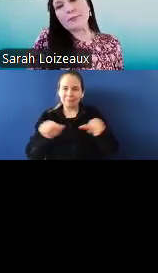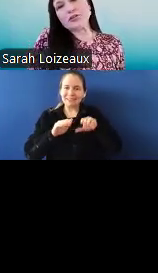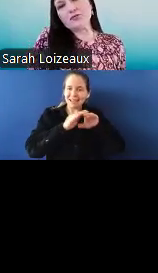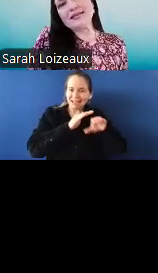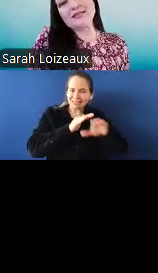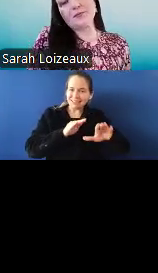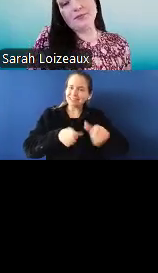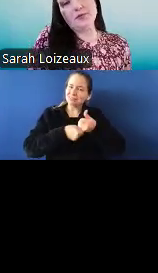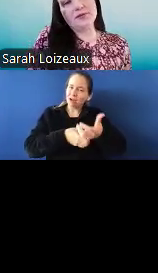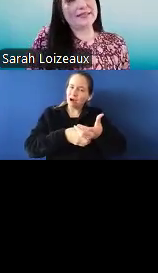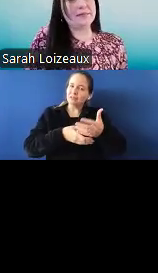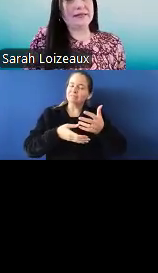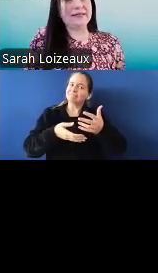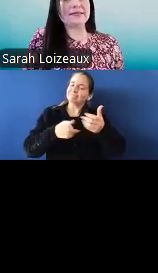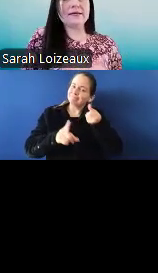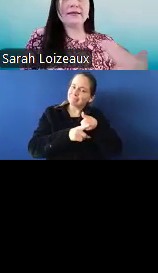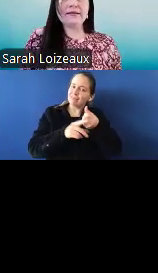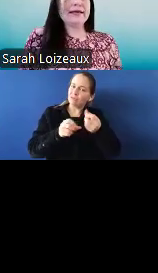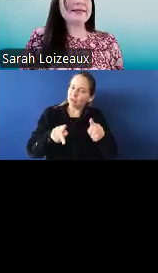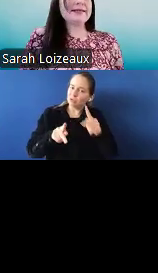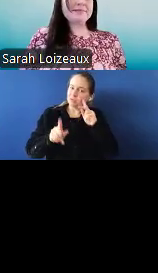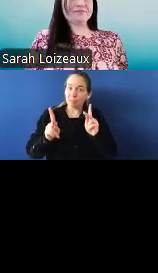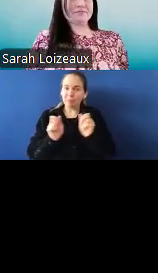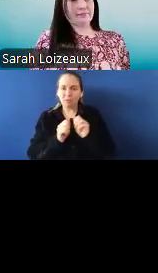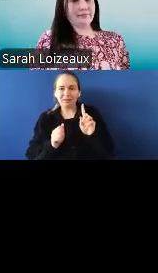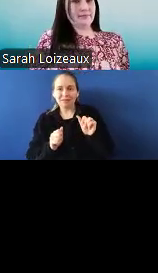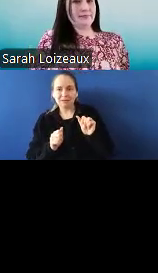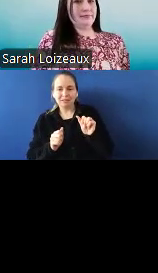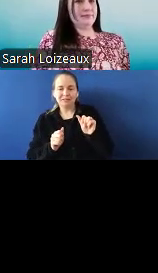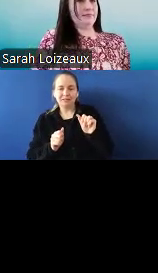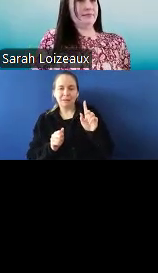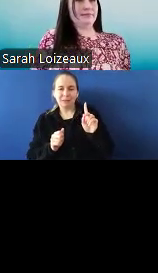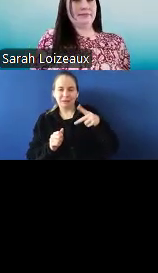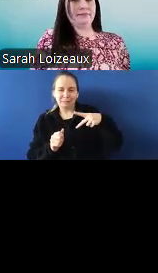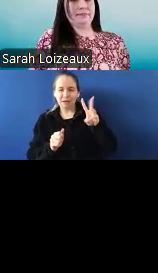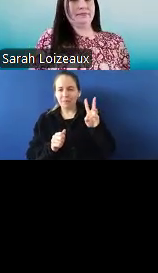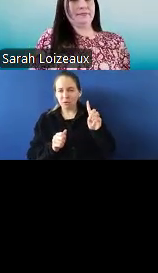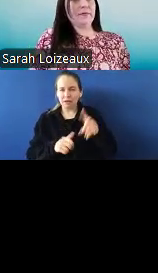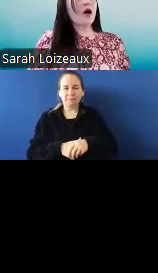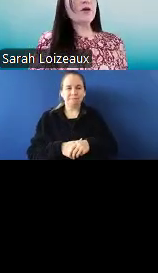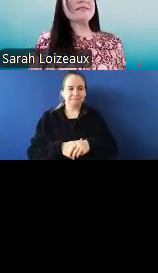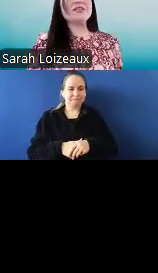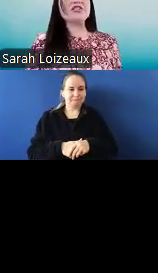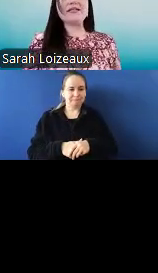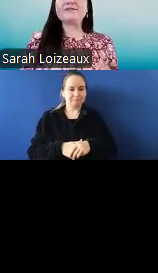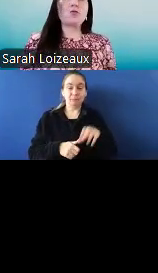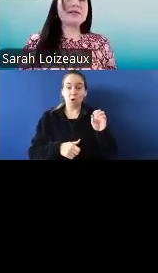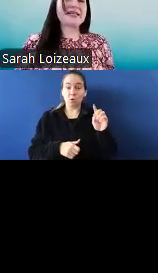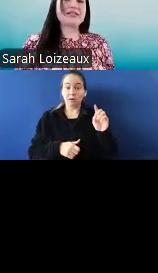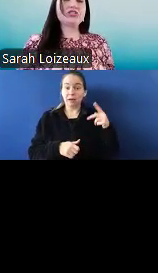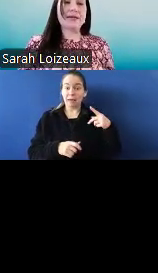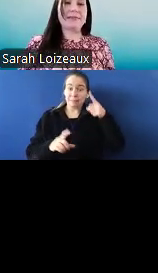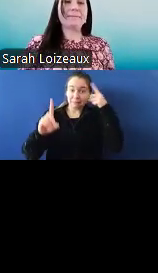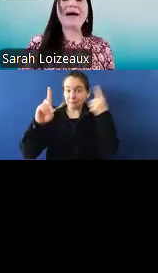opportunities for people with disabilities. Next slide. ODEP's mission is focused on shaping